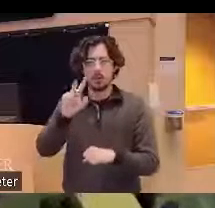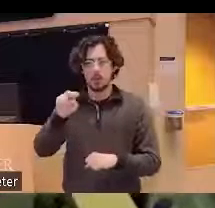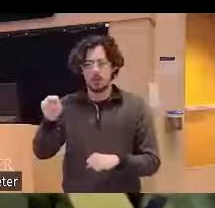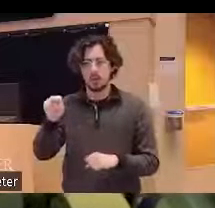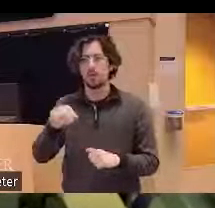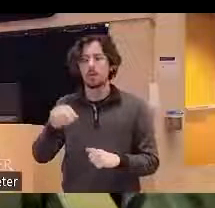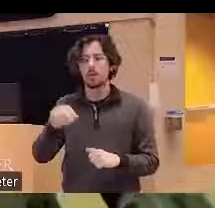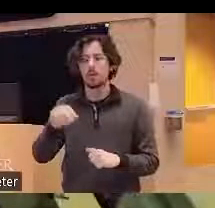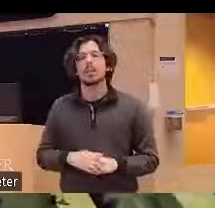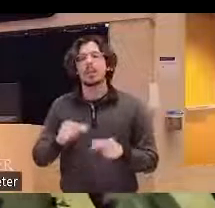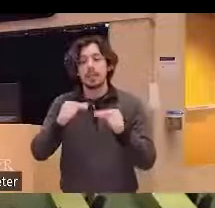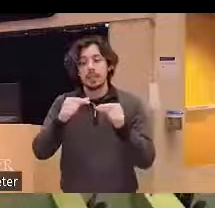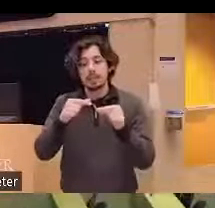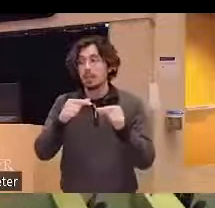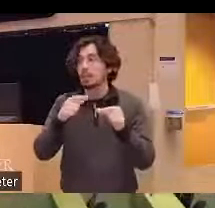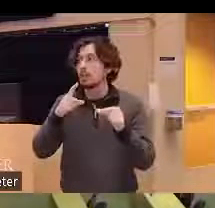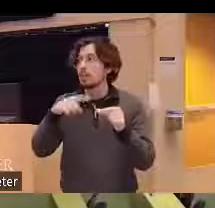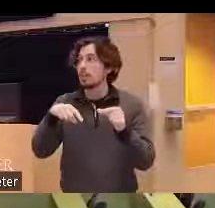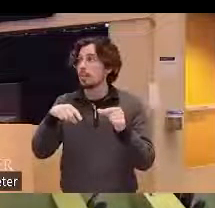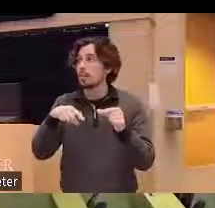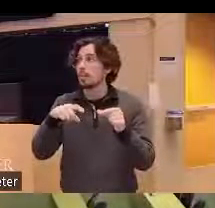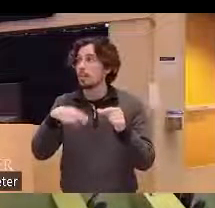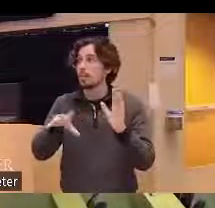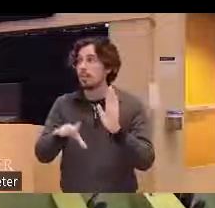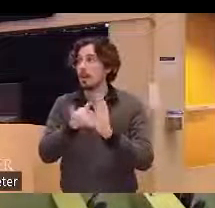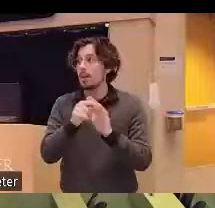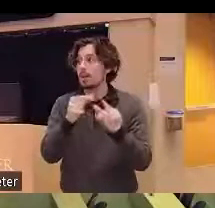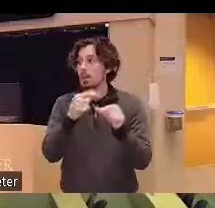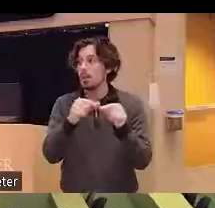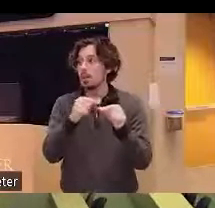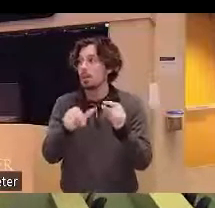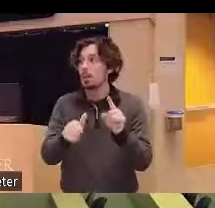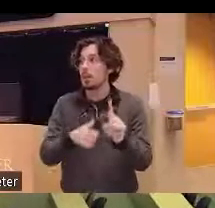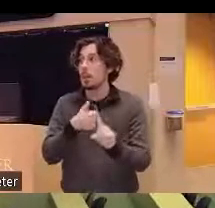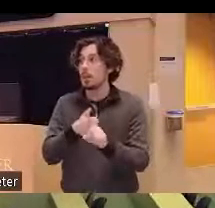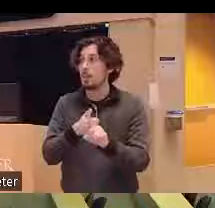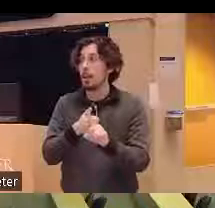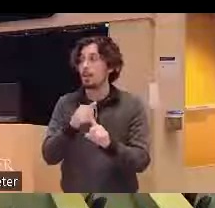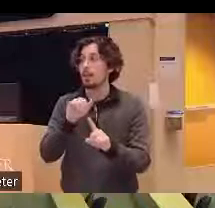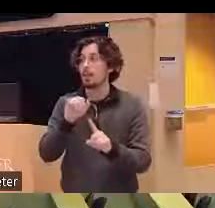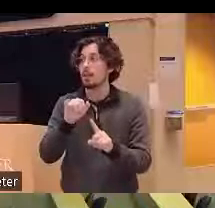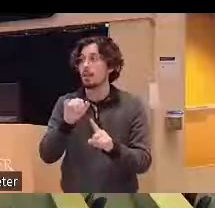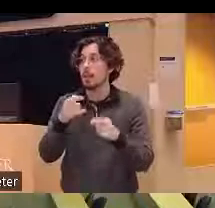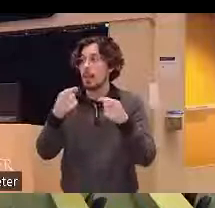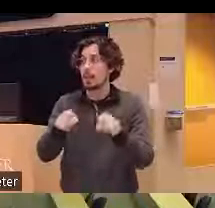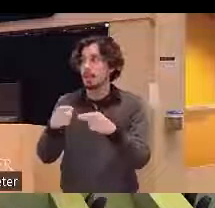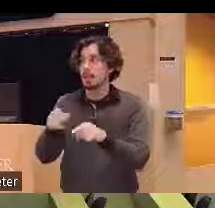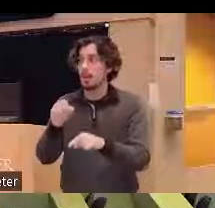the genes that they find that impact um the incident of schizophrenia is impacts the glum